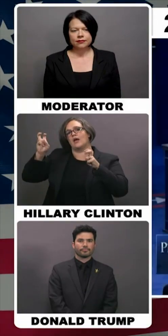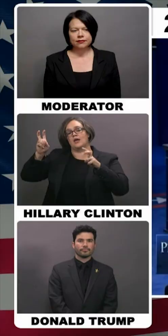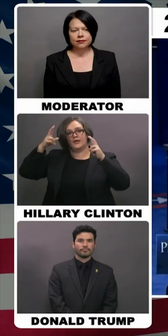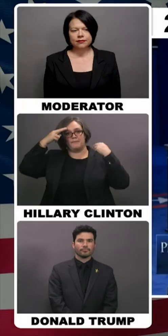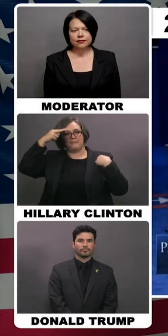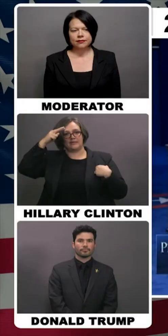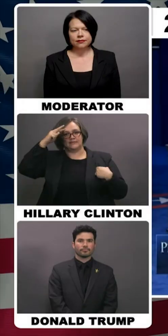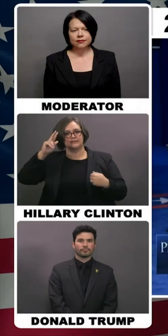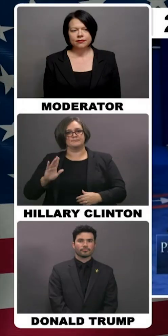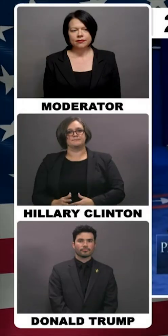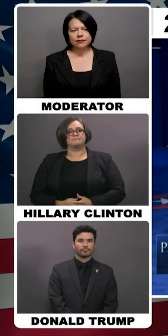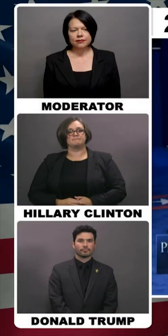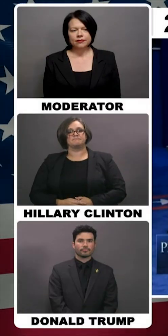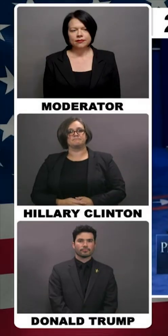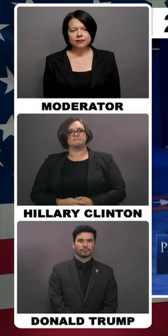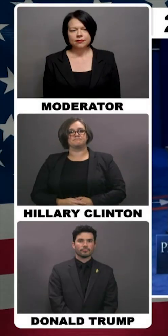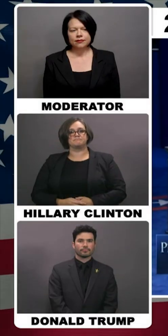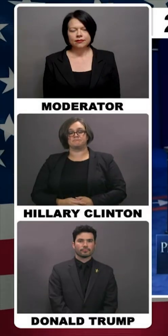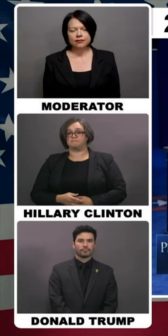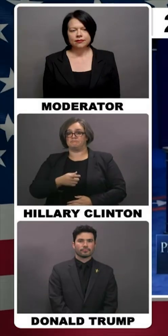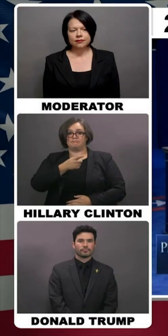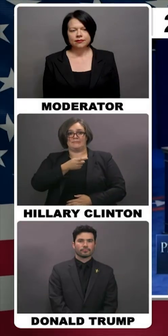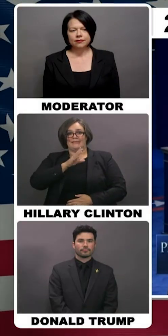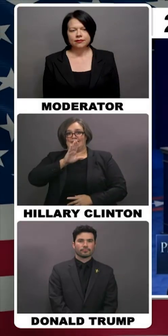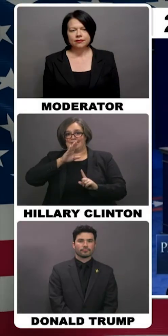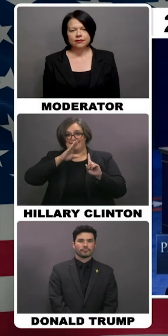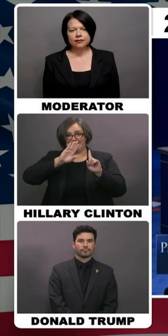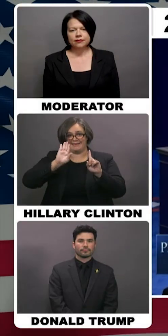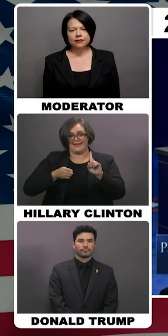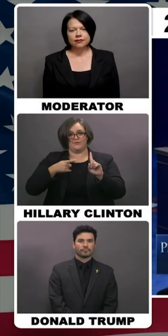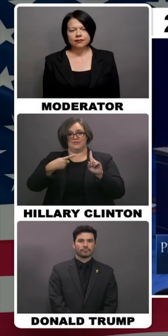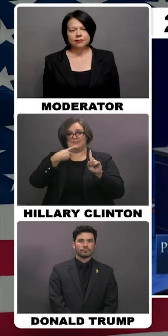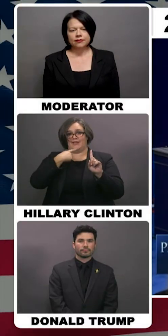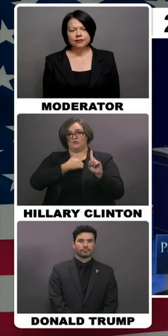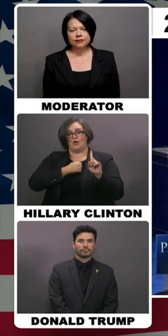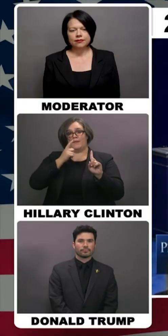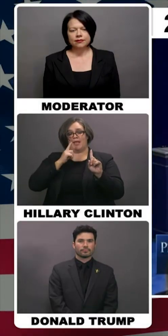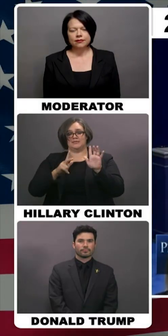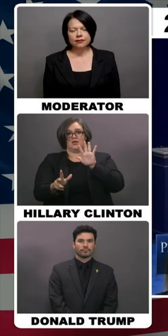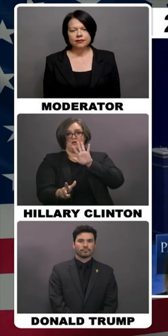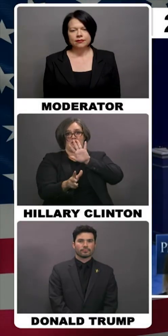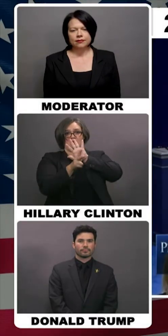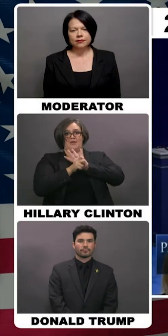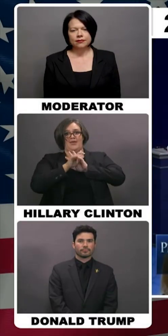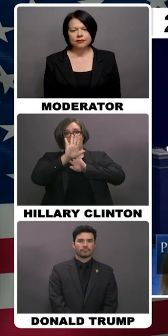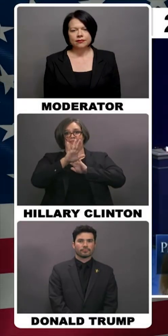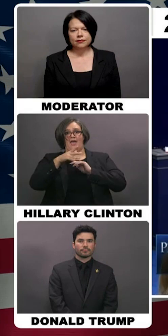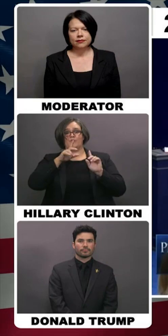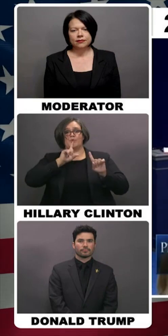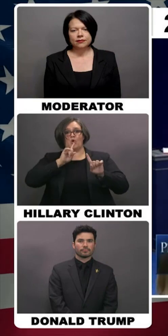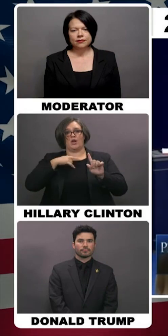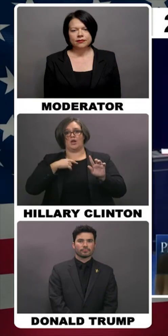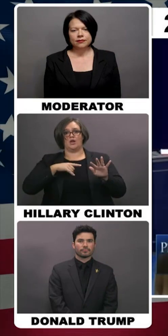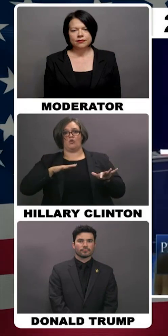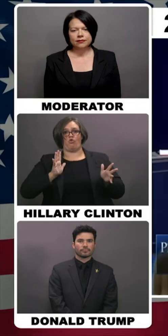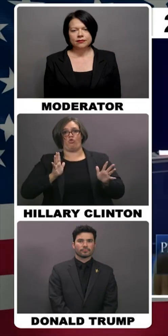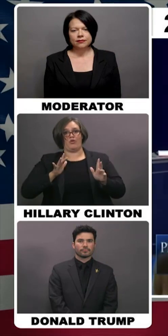He never apologized to the reporter that he mimicked and mocked on national television and our children were watching.